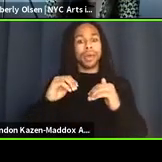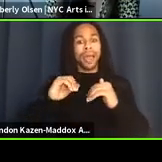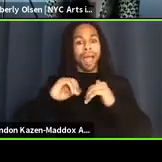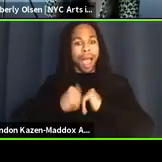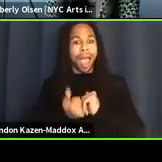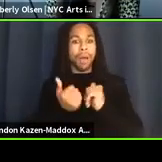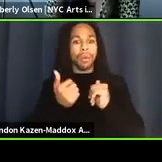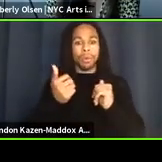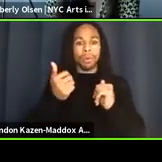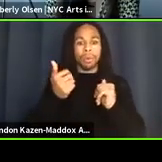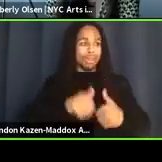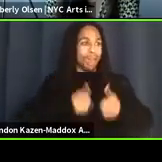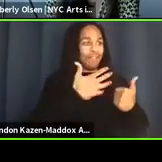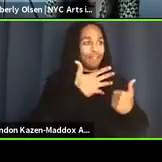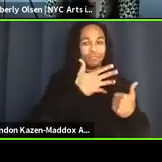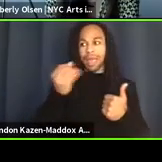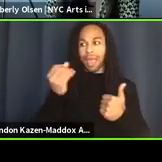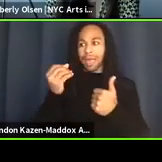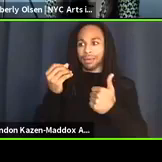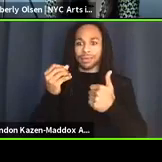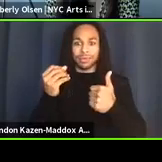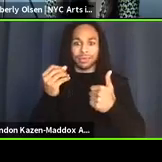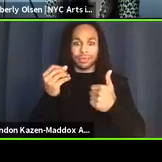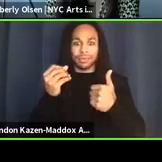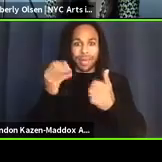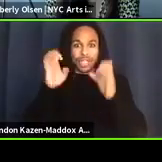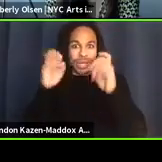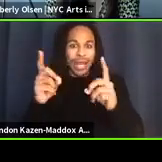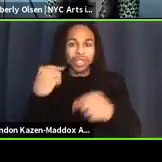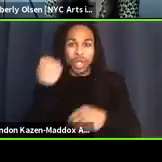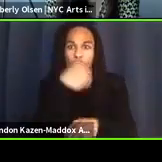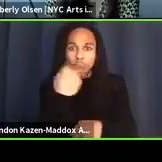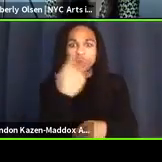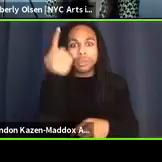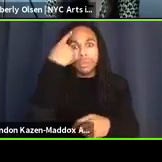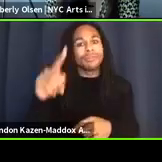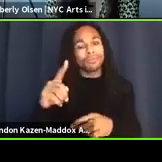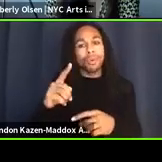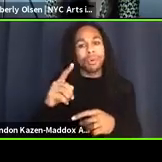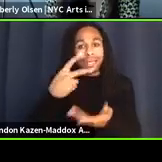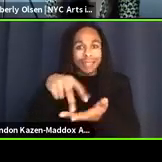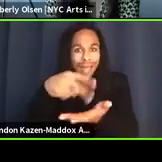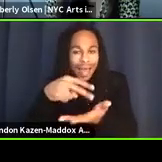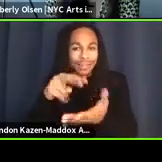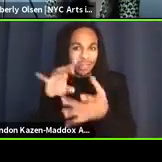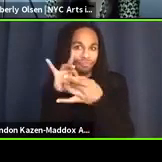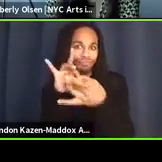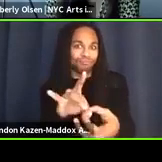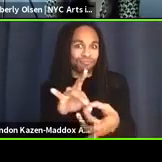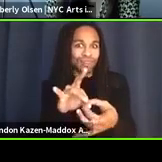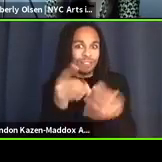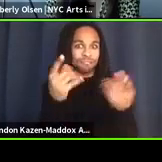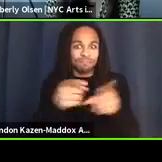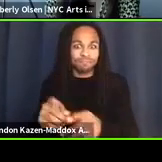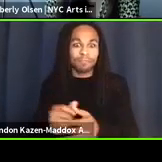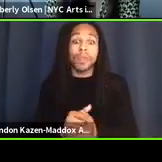that looked a specific way before and learning that art form could have either been to pursue